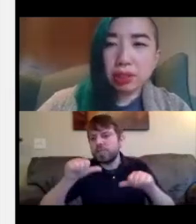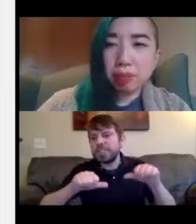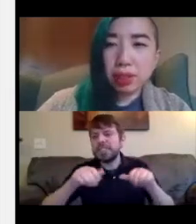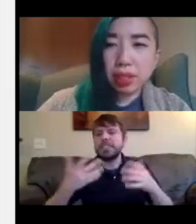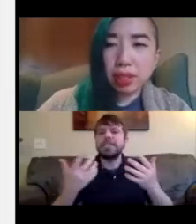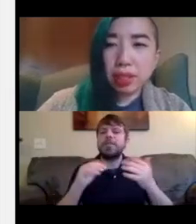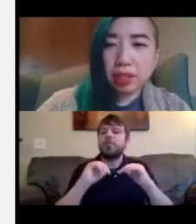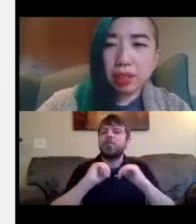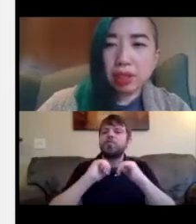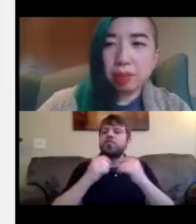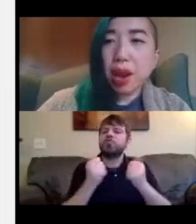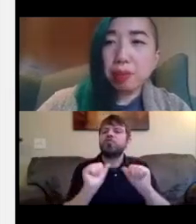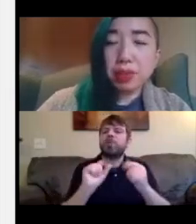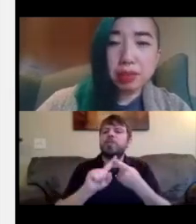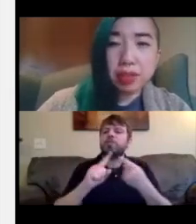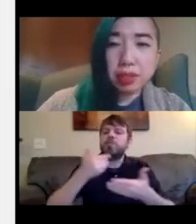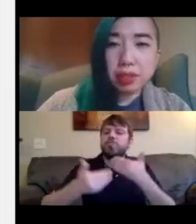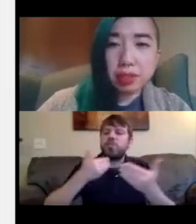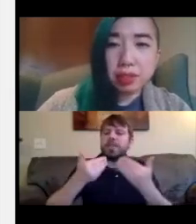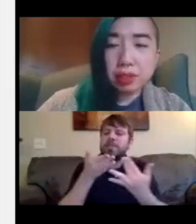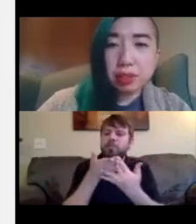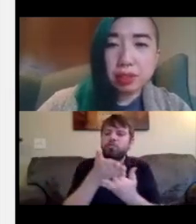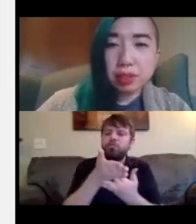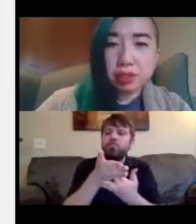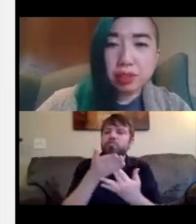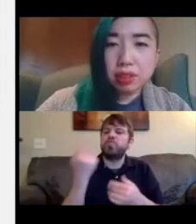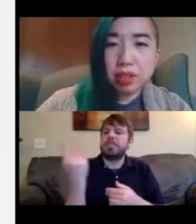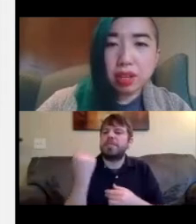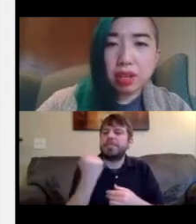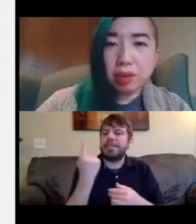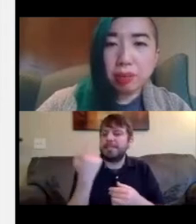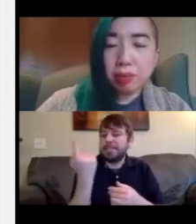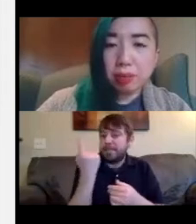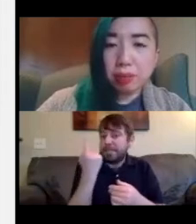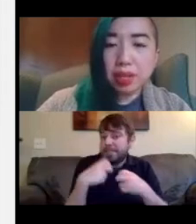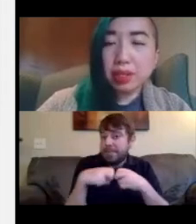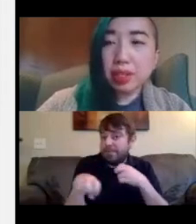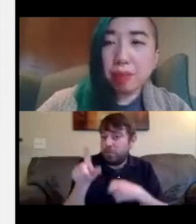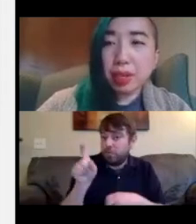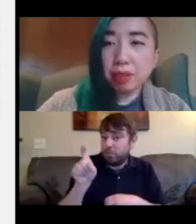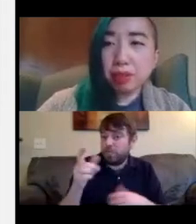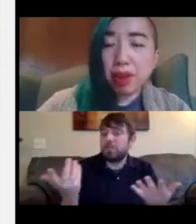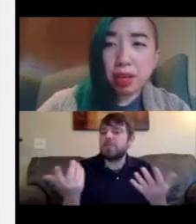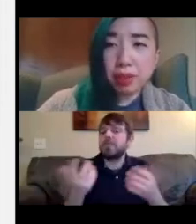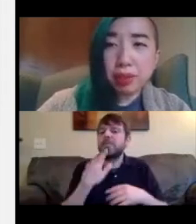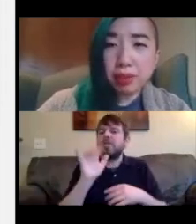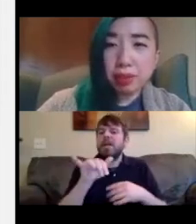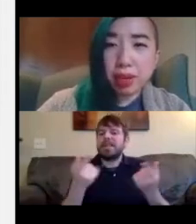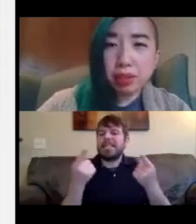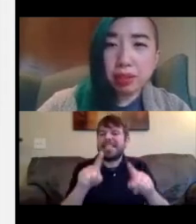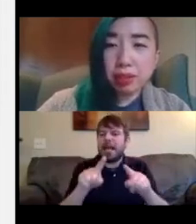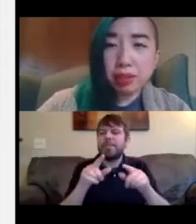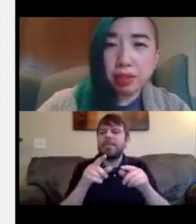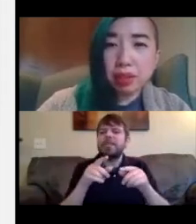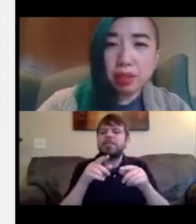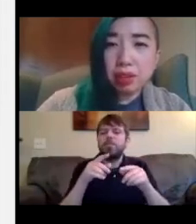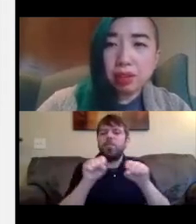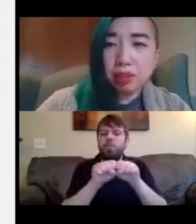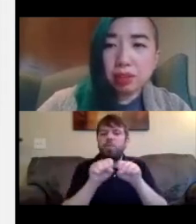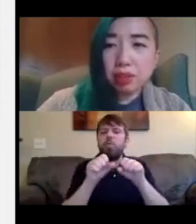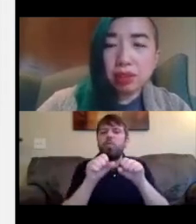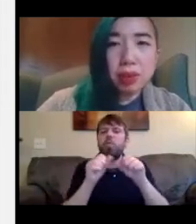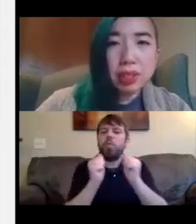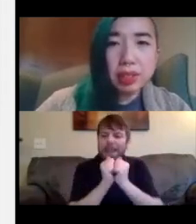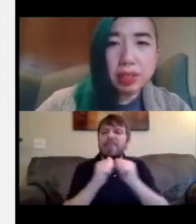something perhaps difficult, and this is happening through fragments, right? So I want us to think